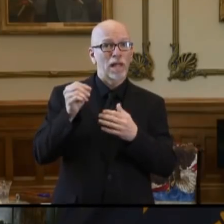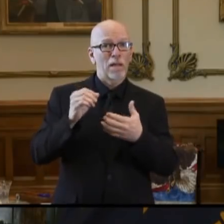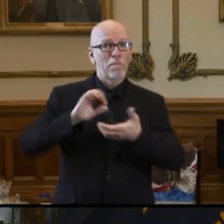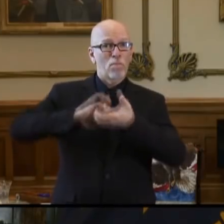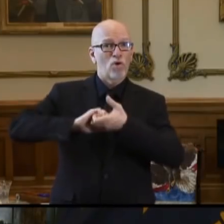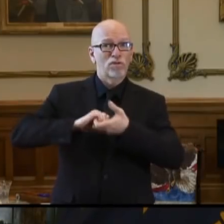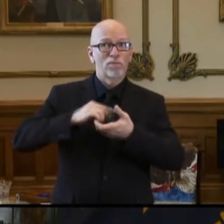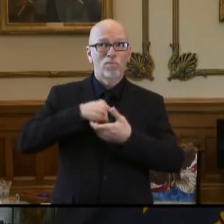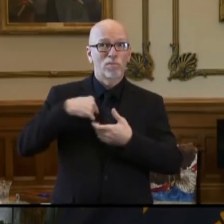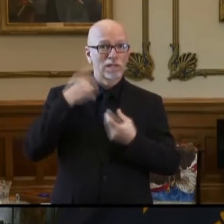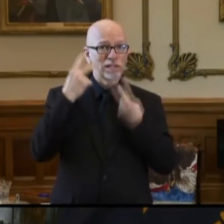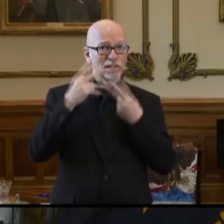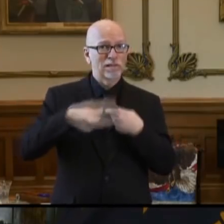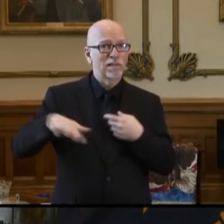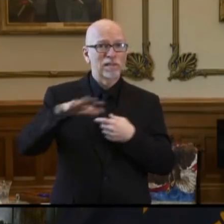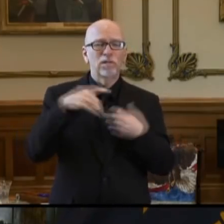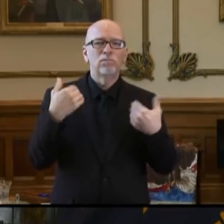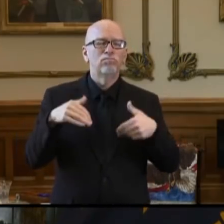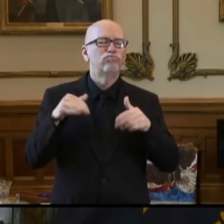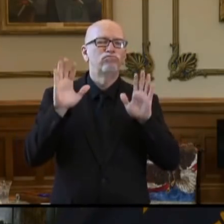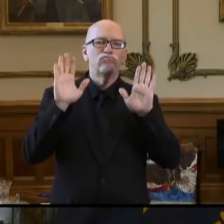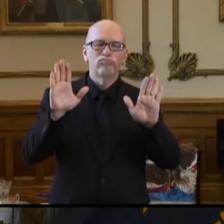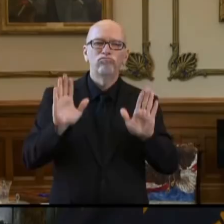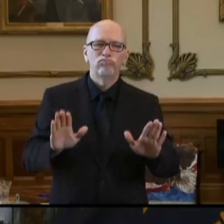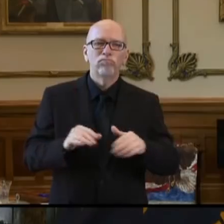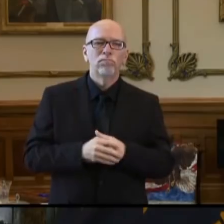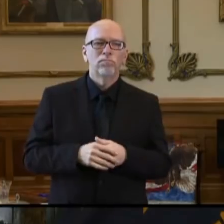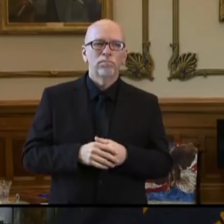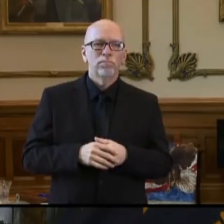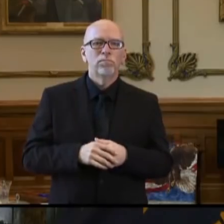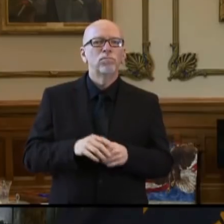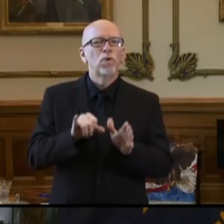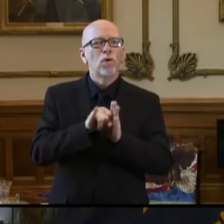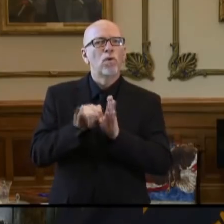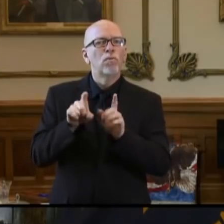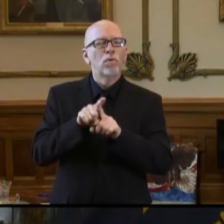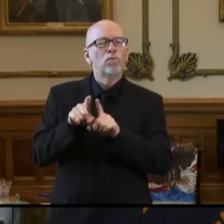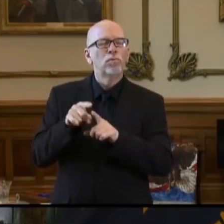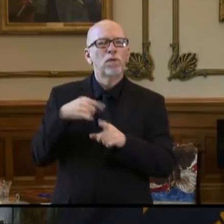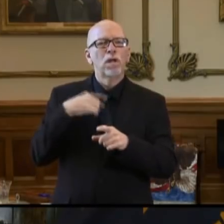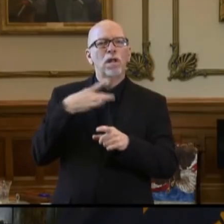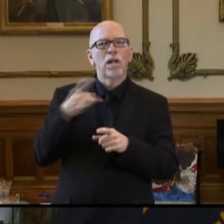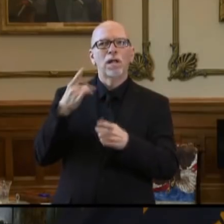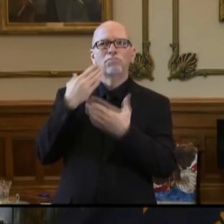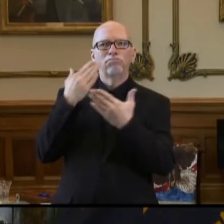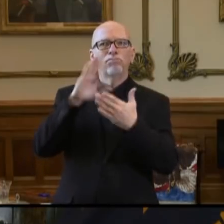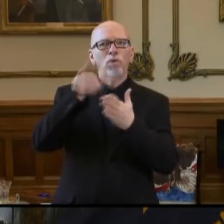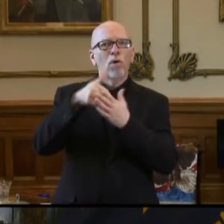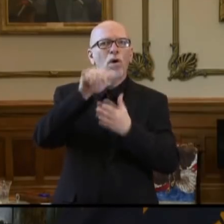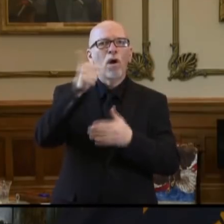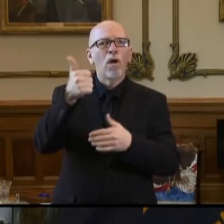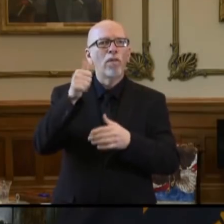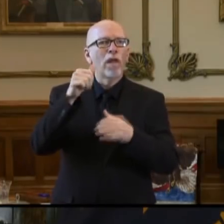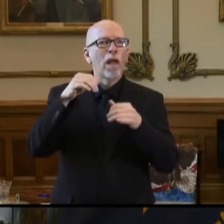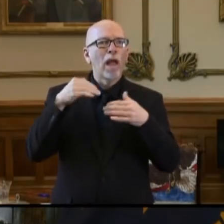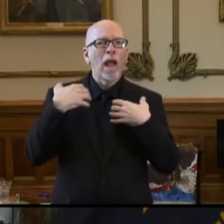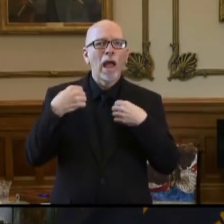ENTIRE STATE LEADERSHIP TEAM. I WOULD SAY THAT THE LEADERSHIP AND PARTNERSHIP THAT'S BEEN